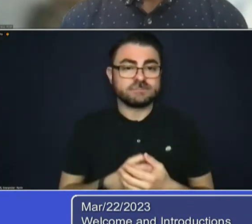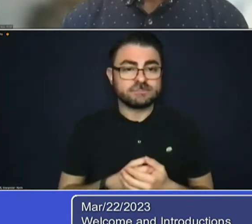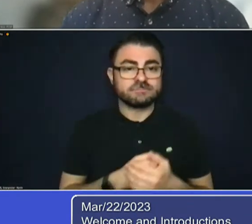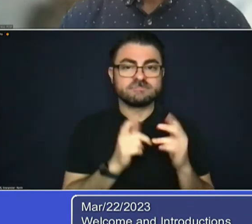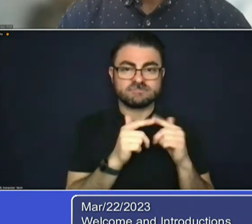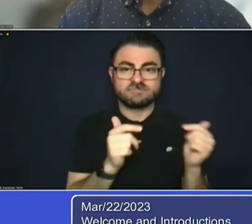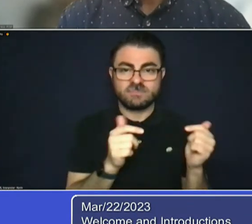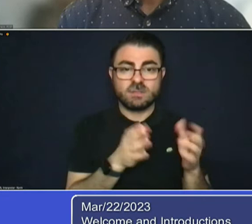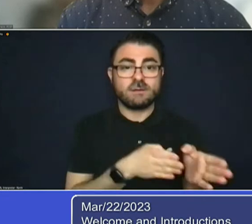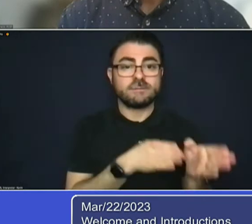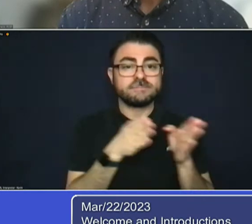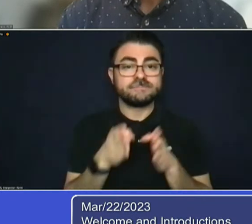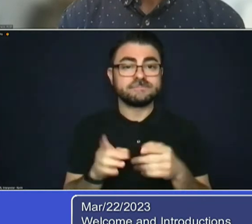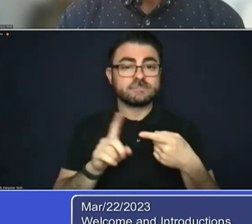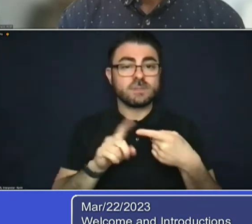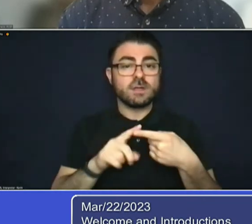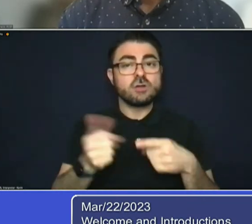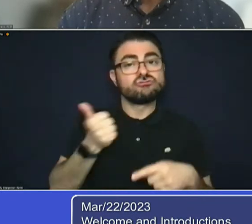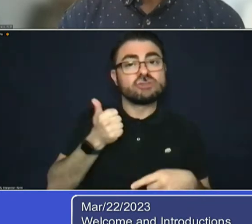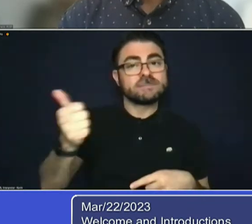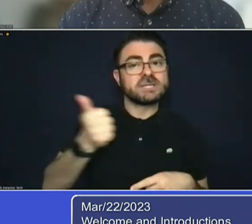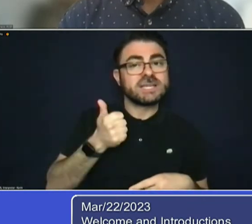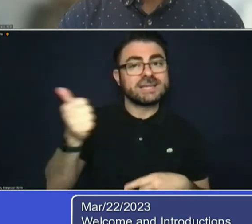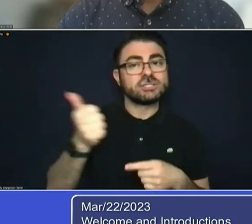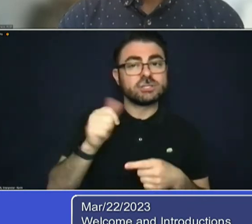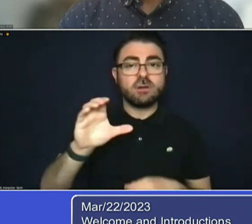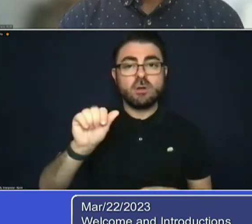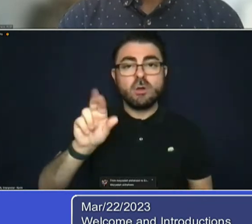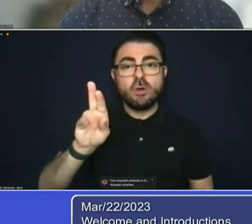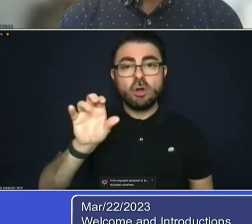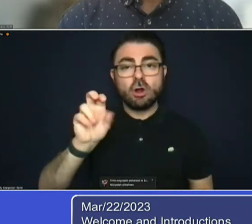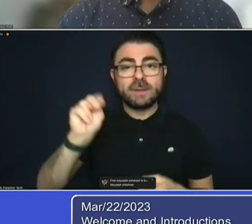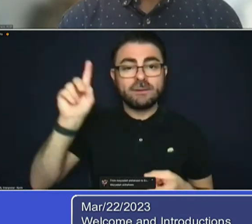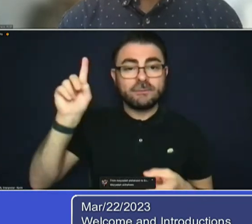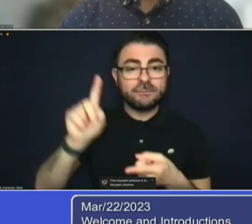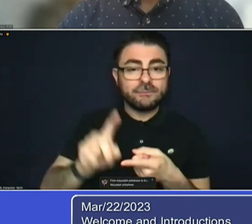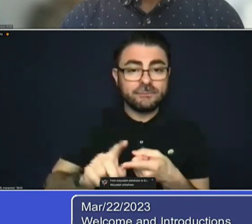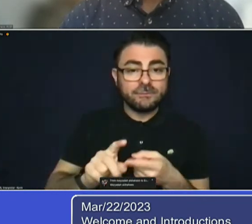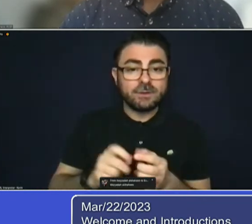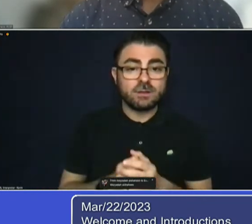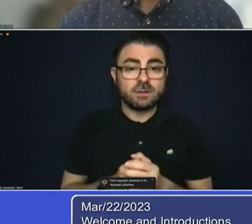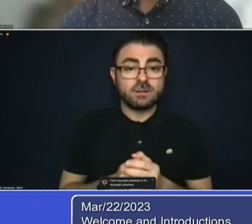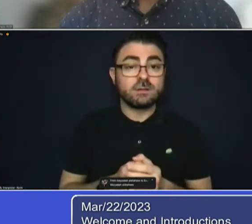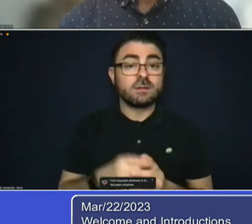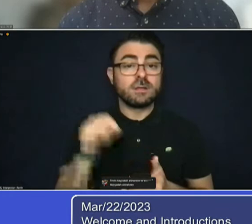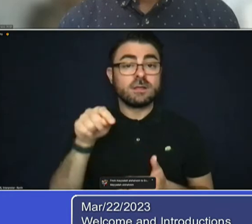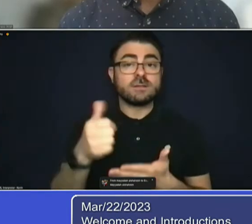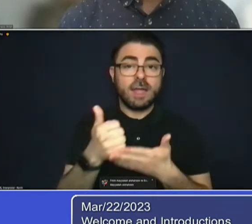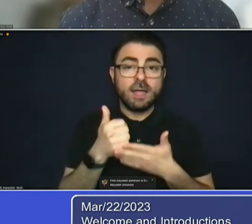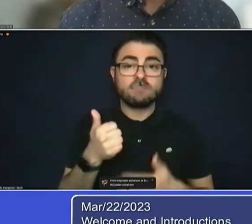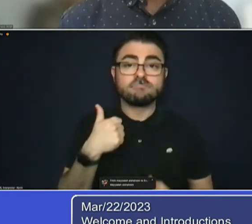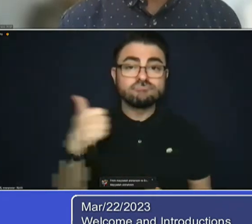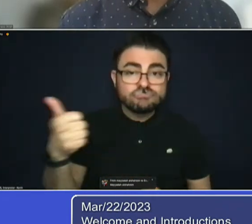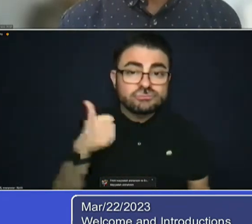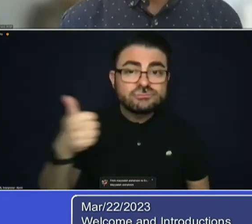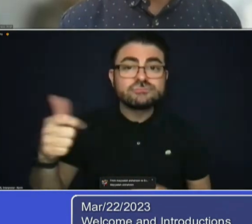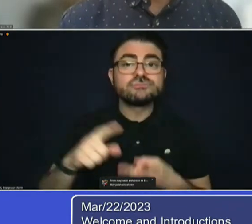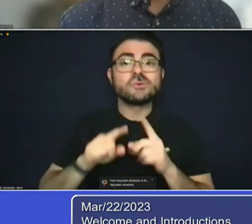SITE AND SO FORTH. THE NEXT CATEGORY IS